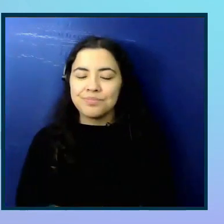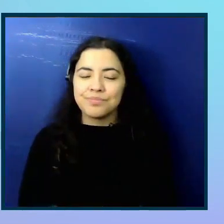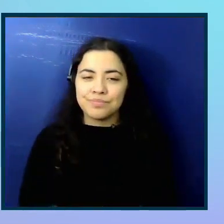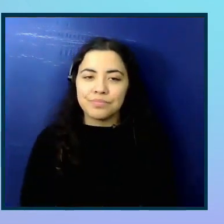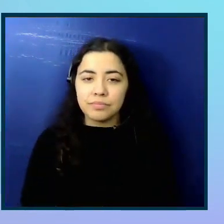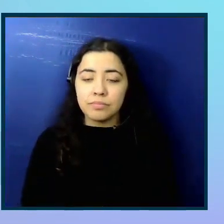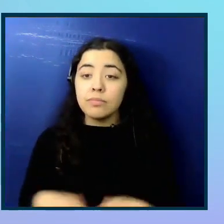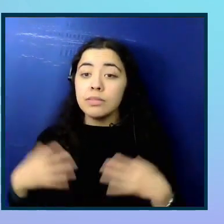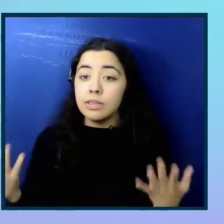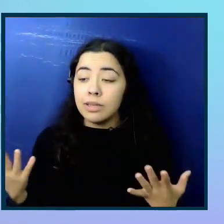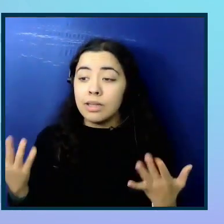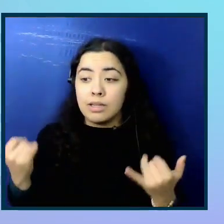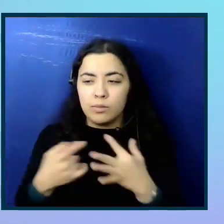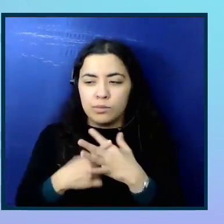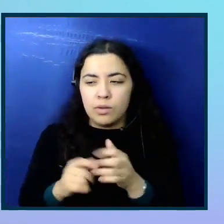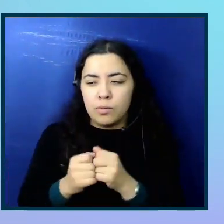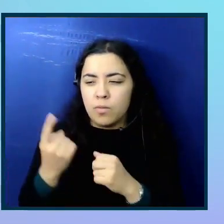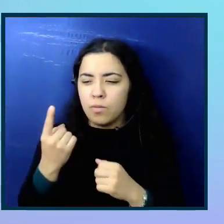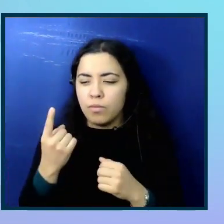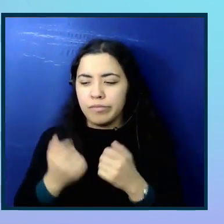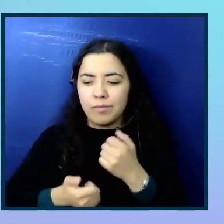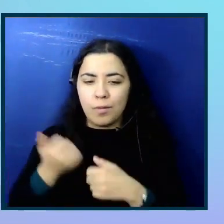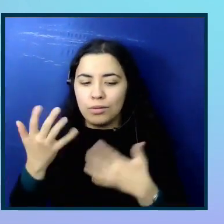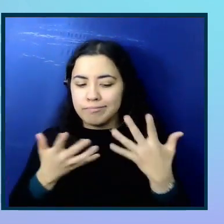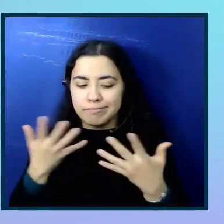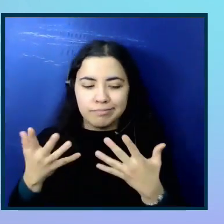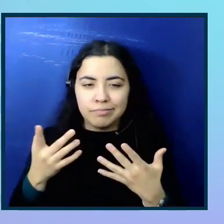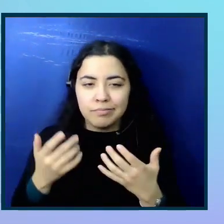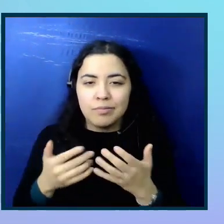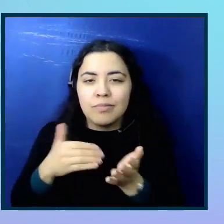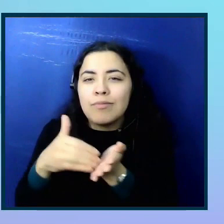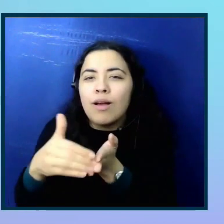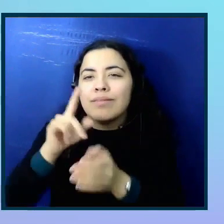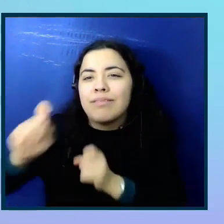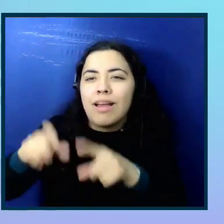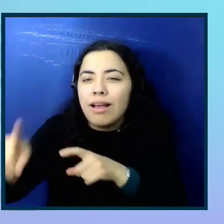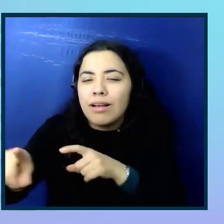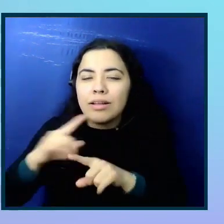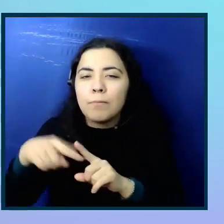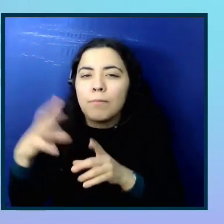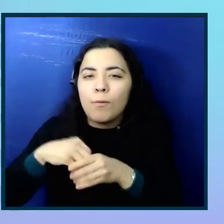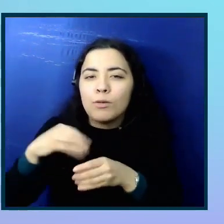Well, let's start off with one of the most asked questions, which was about participant recruitment.